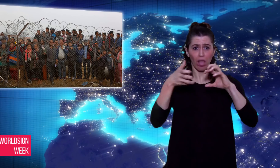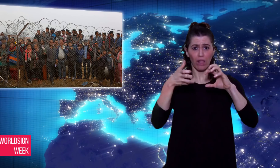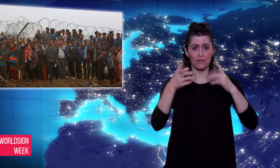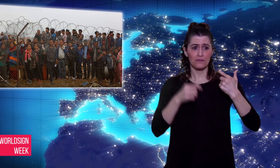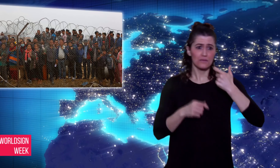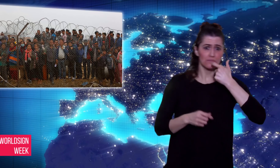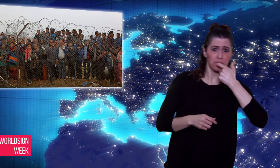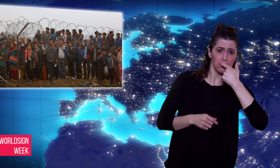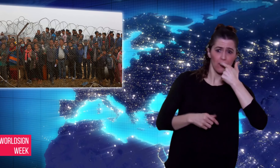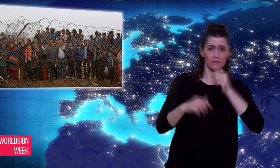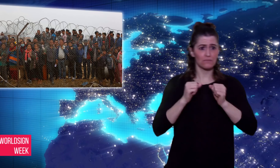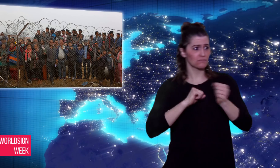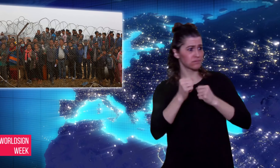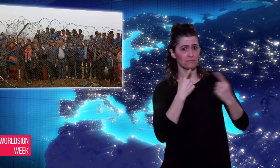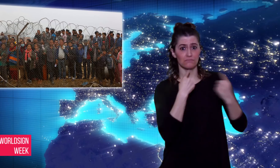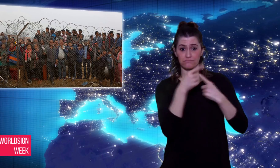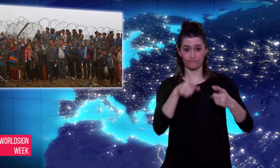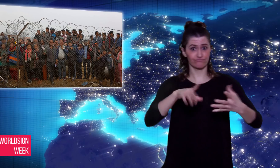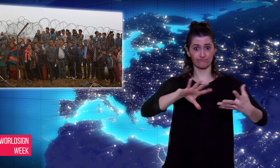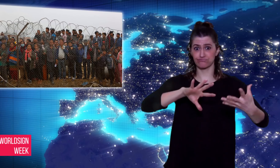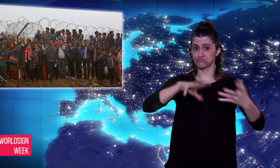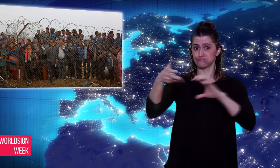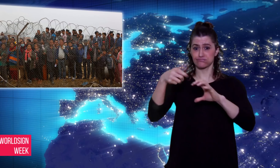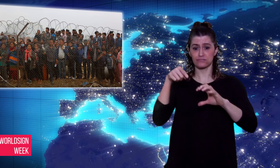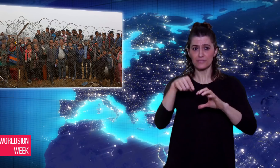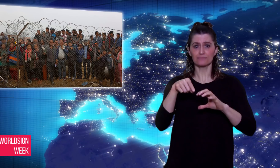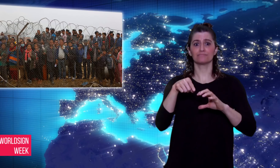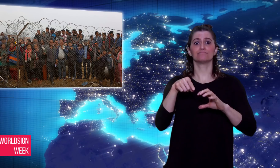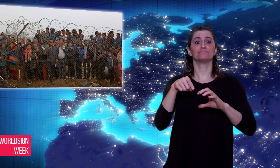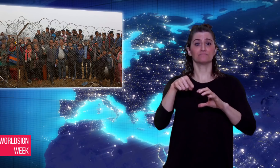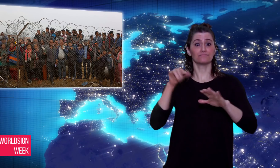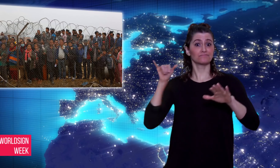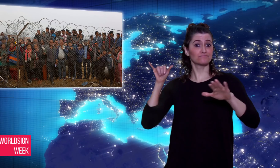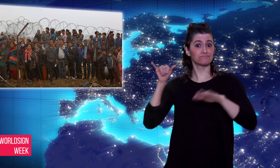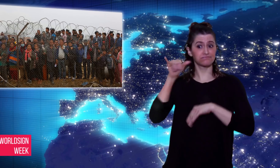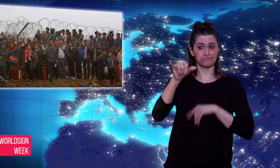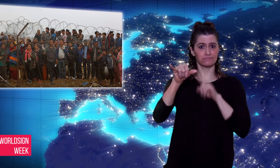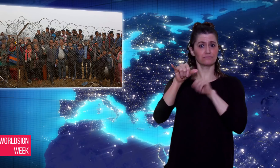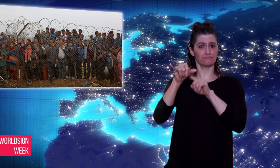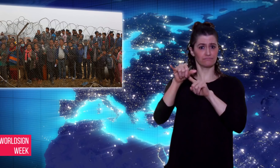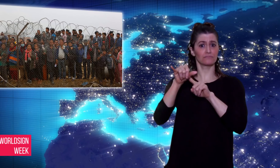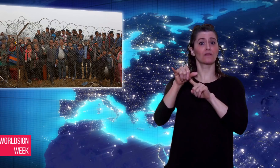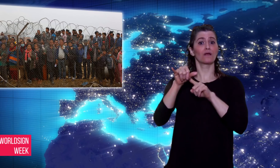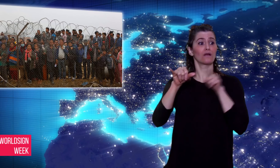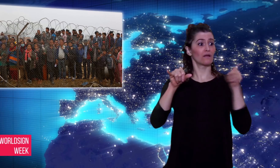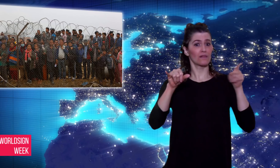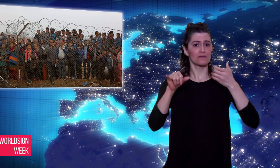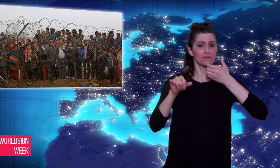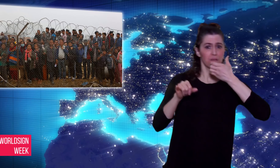for the miscommunication behind the